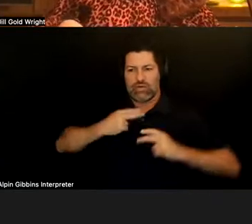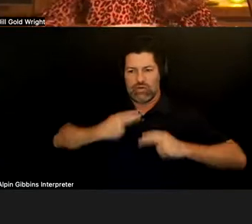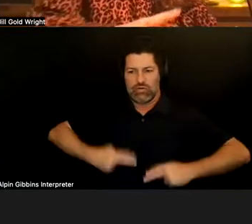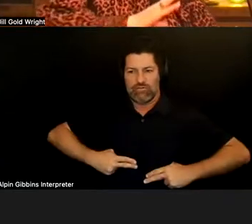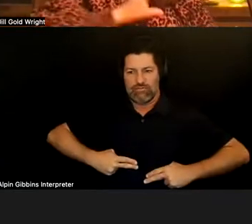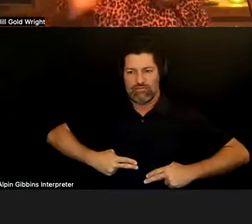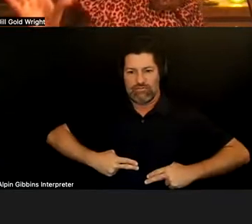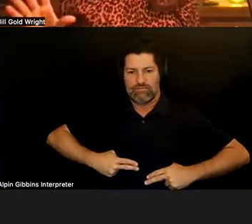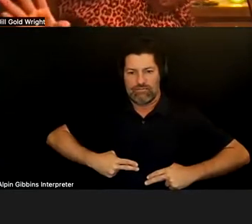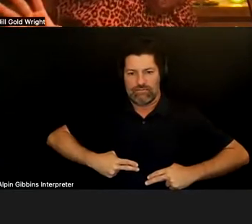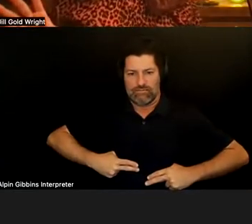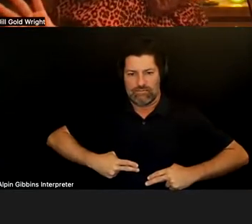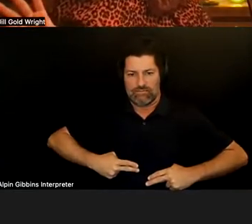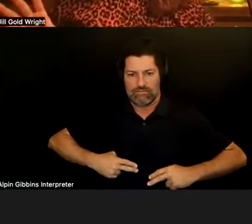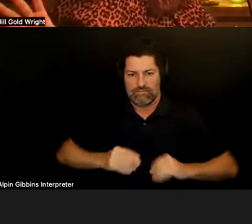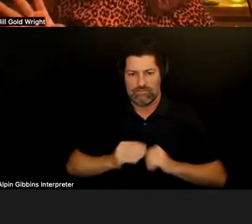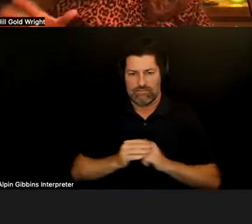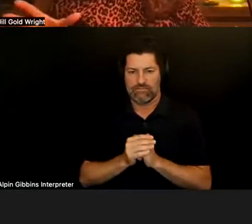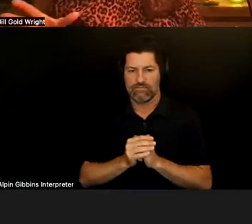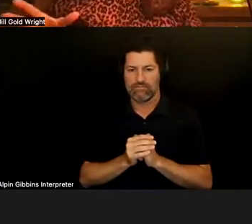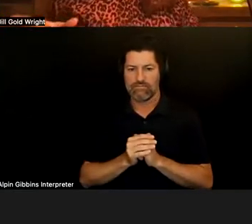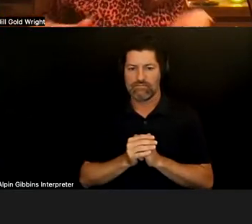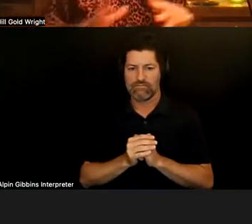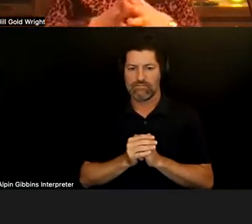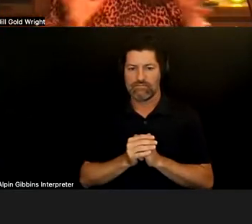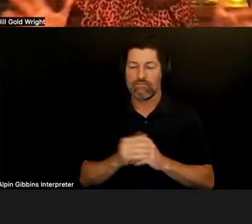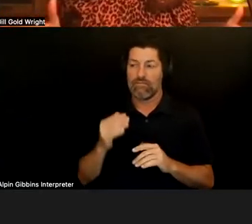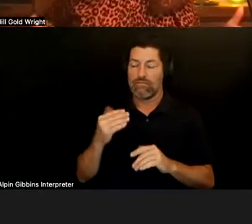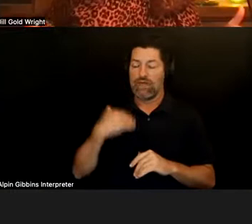than any other human form. 20:27:41 So there is an idea that all human